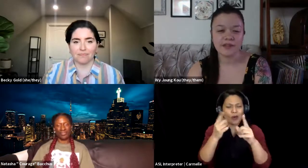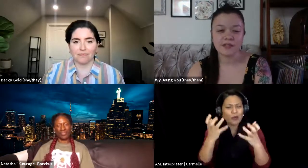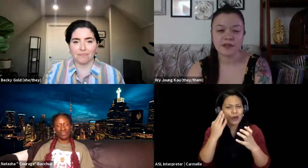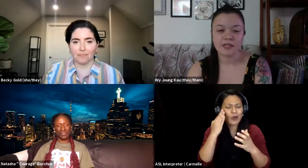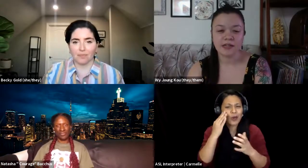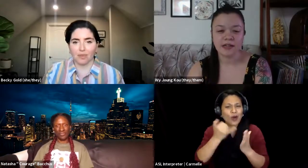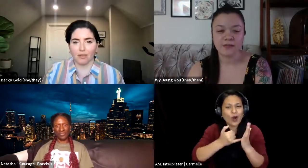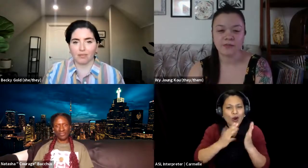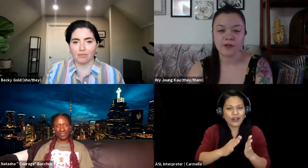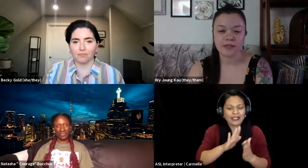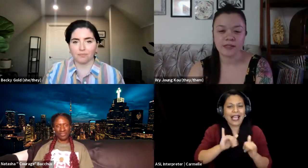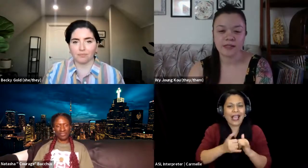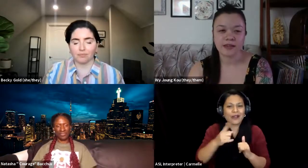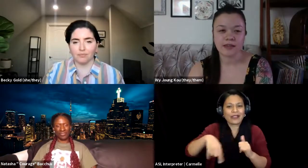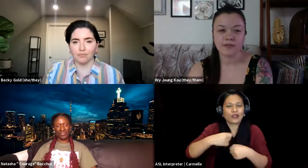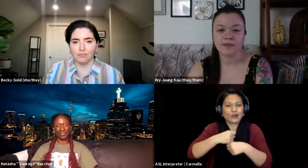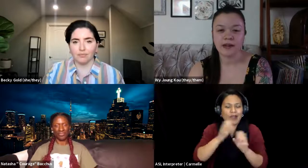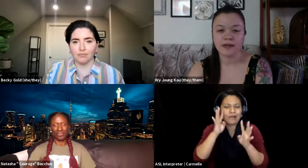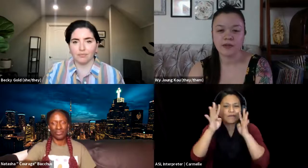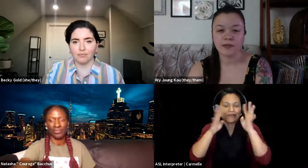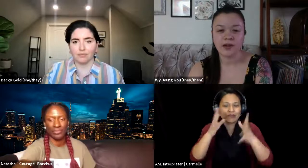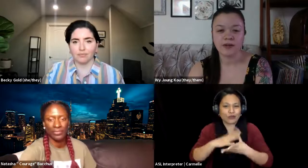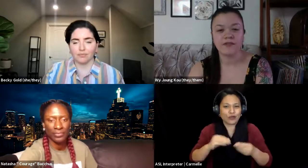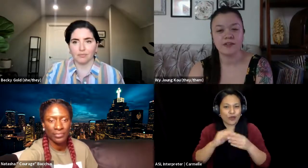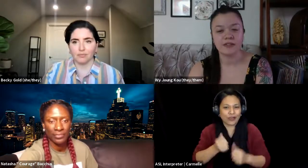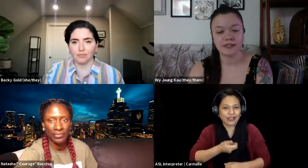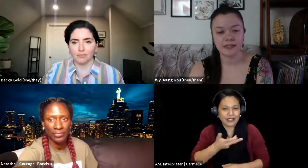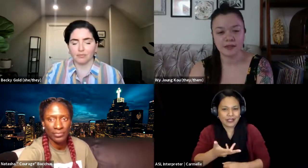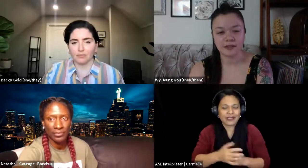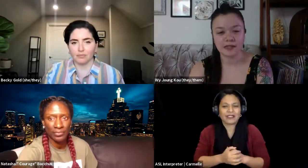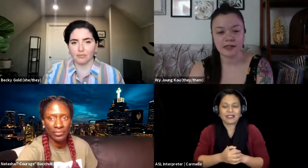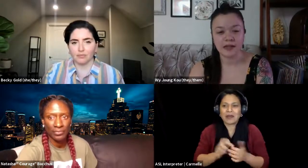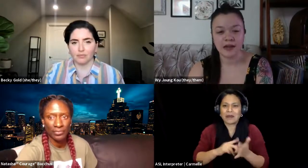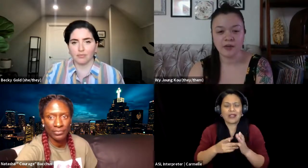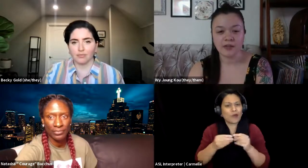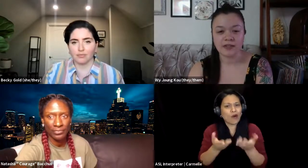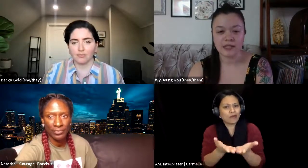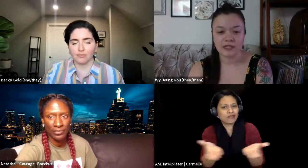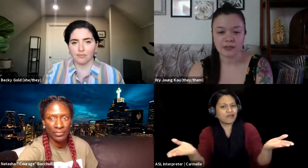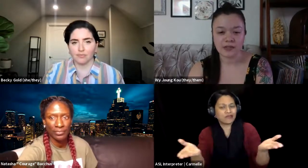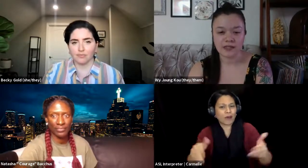storytelling and performance that provide wider avenues of accessibility, whether sensory-based,